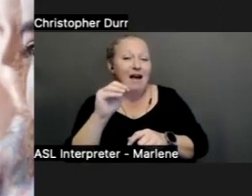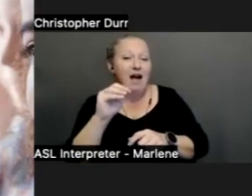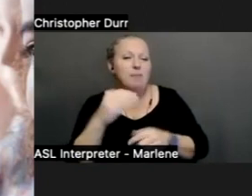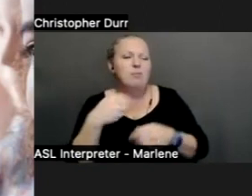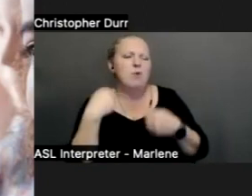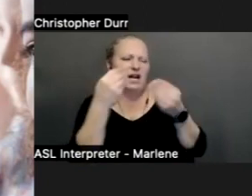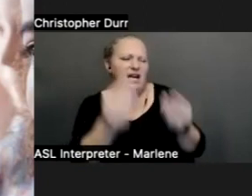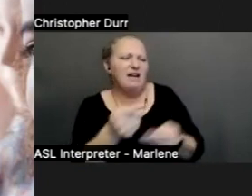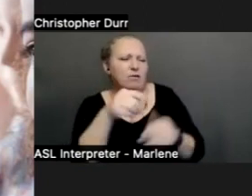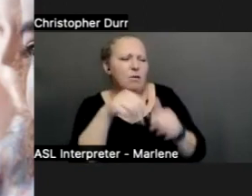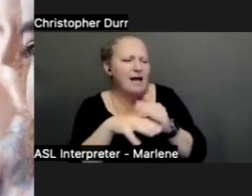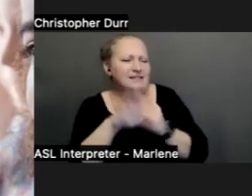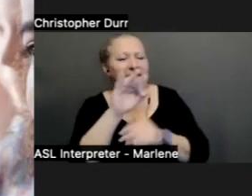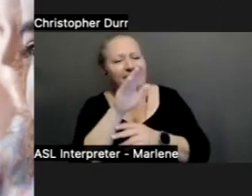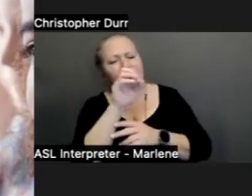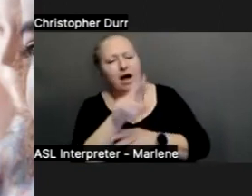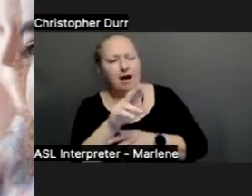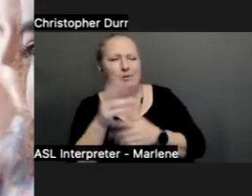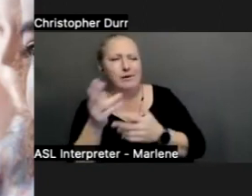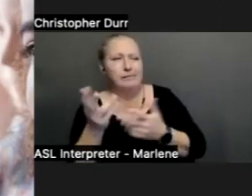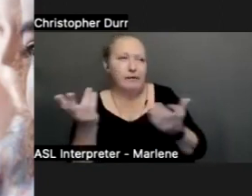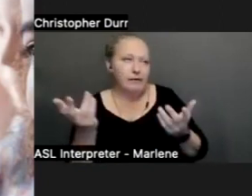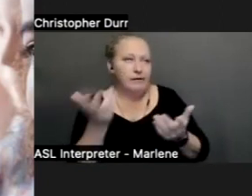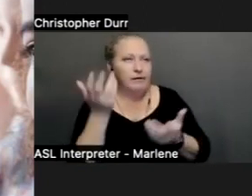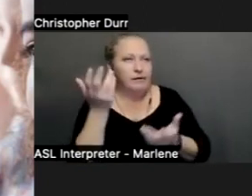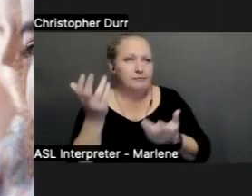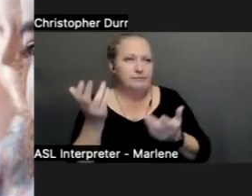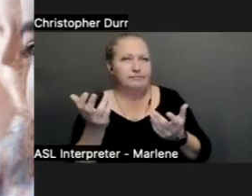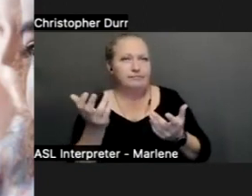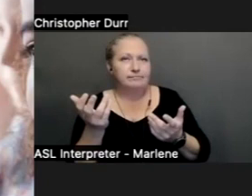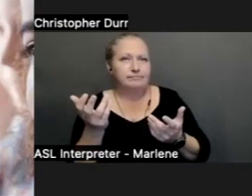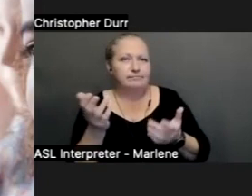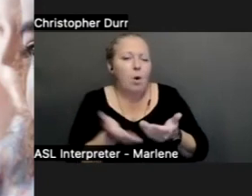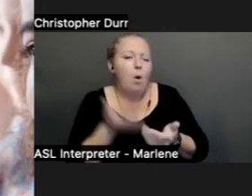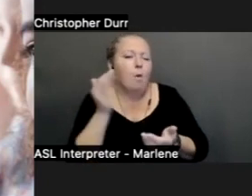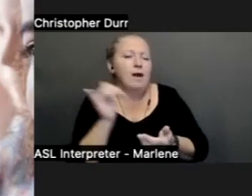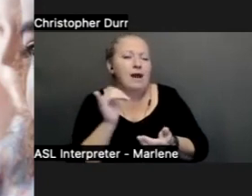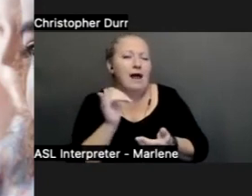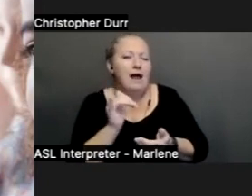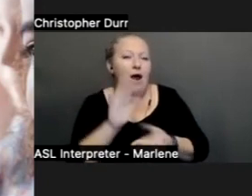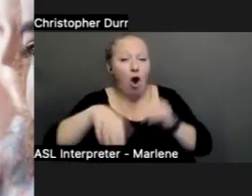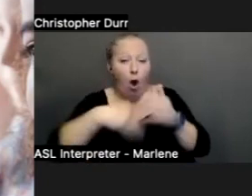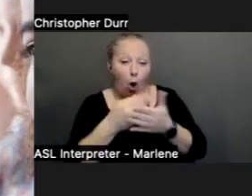to fiber. Let's get. I mean again, it it's a. It's almost as if all the dollars are being chased by